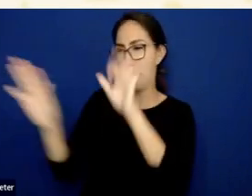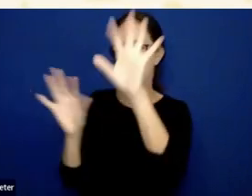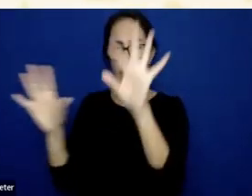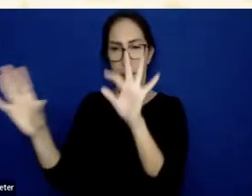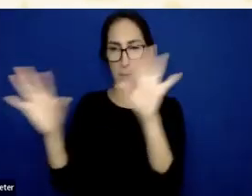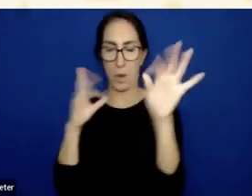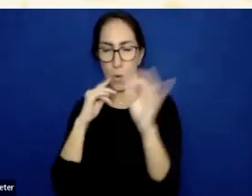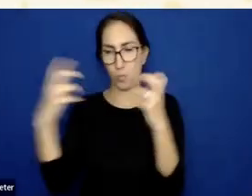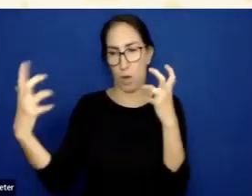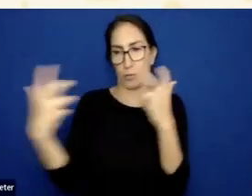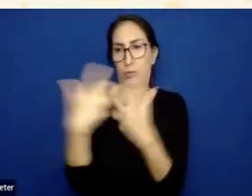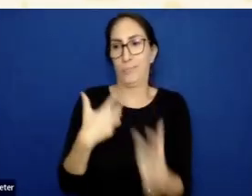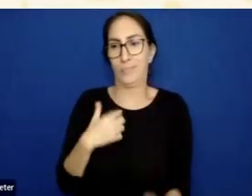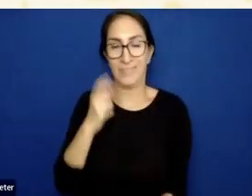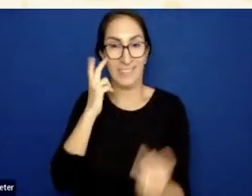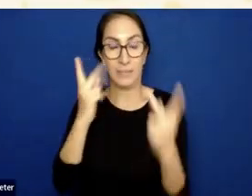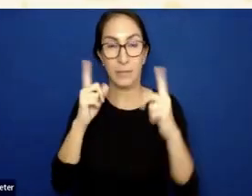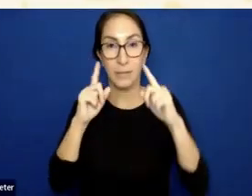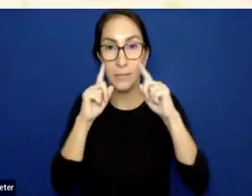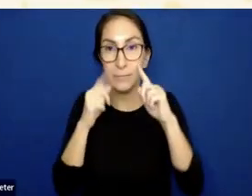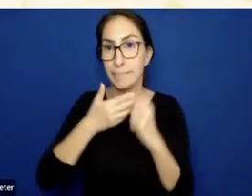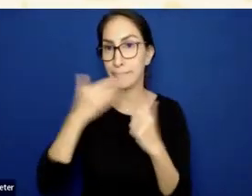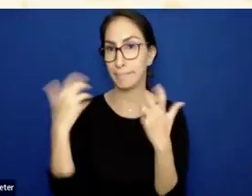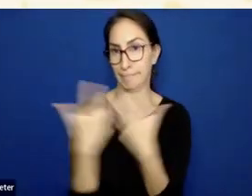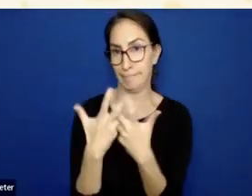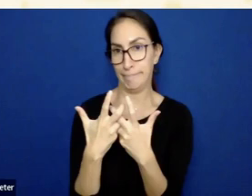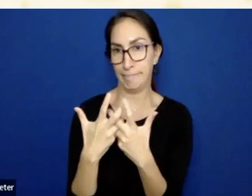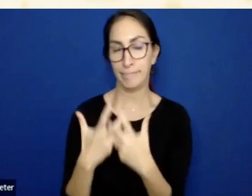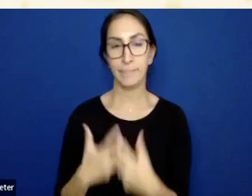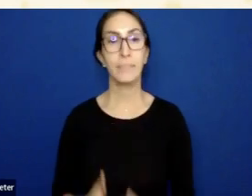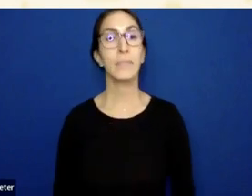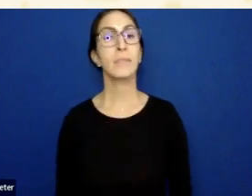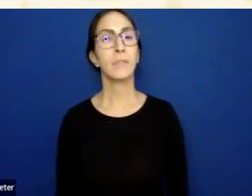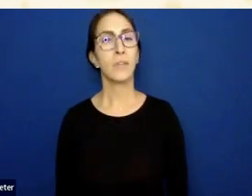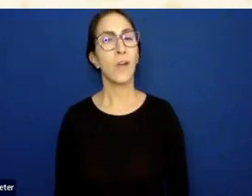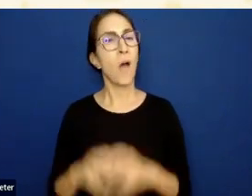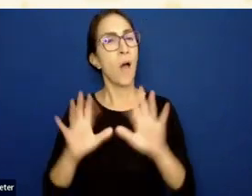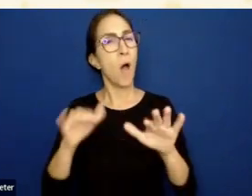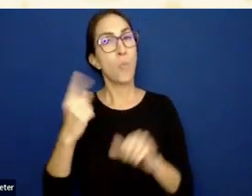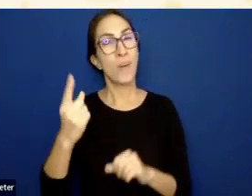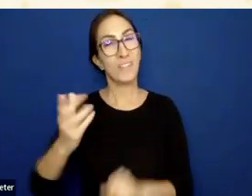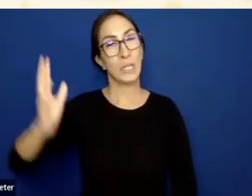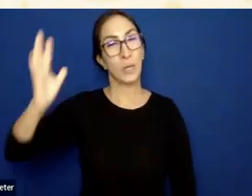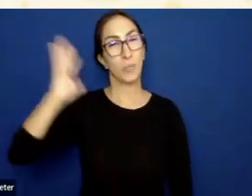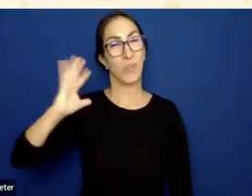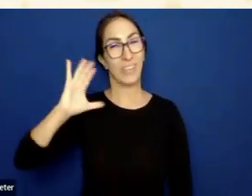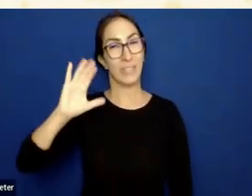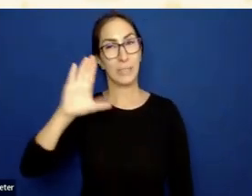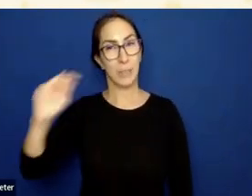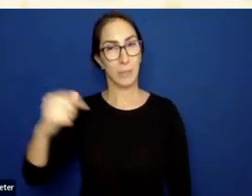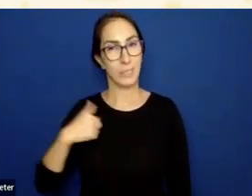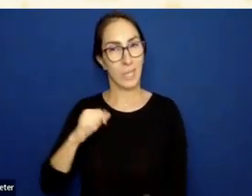One of the things that I would like to mention with this is that, in one of the previous companies that I had, they gave the power